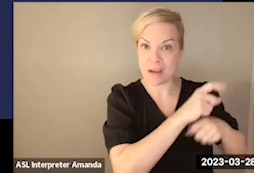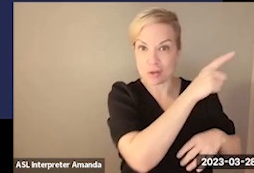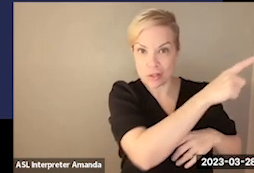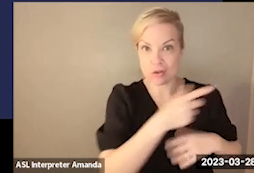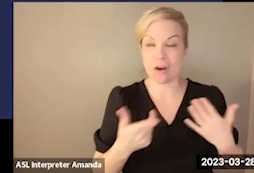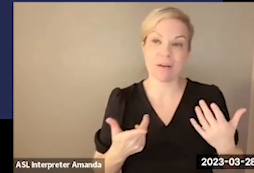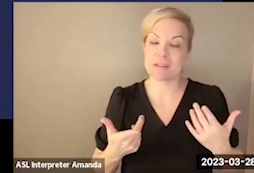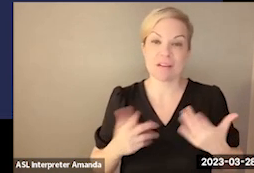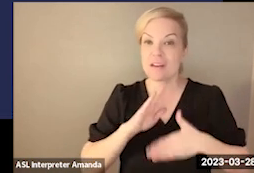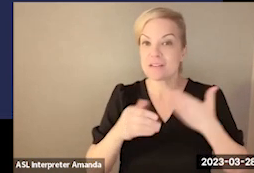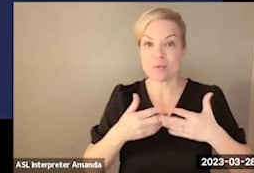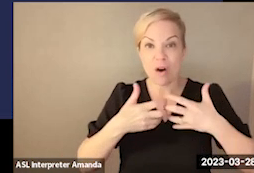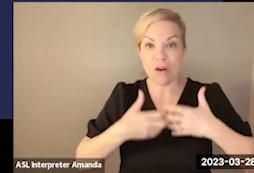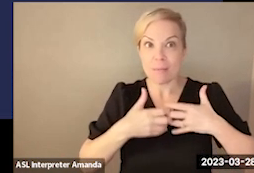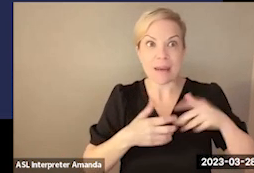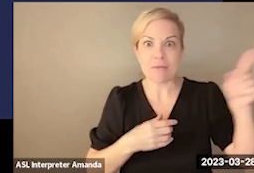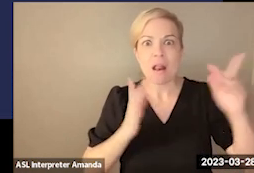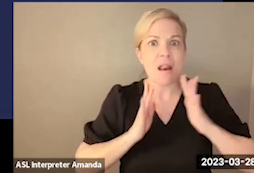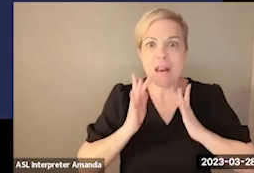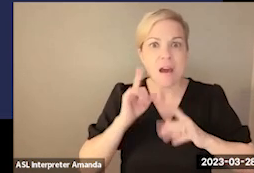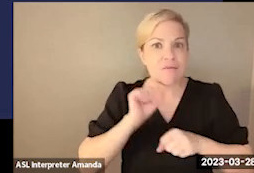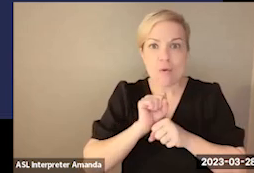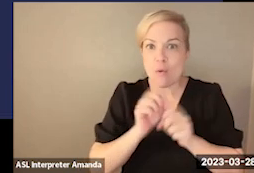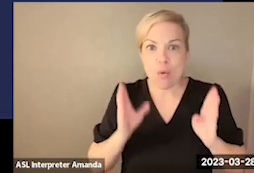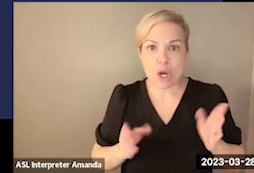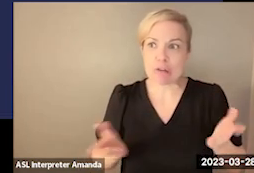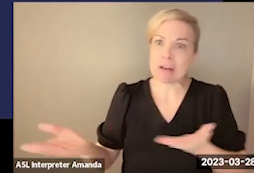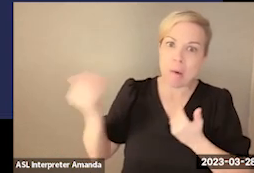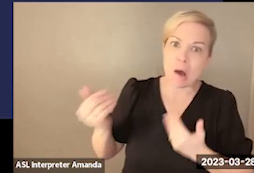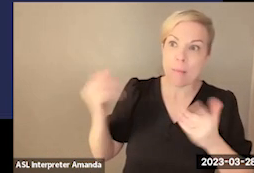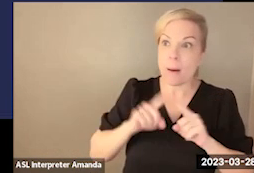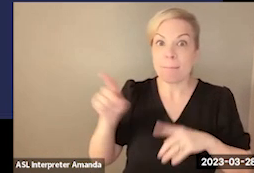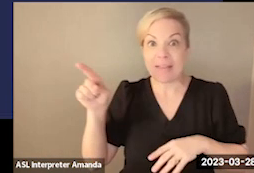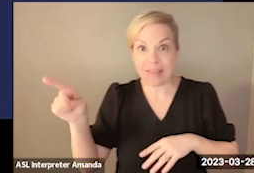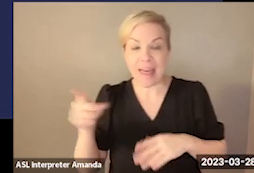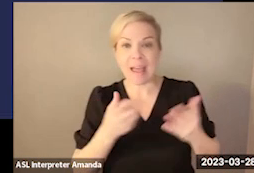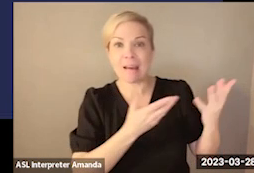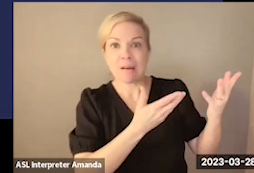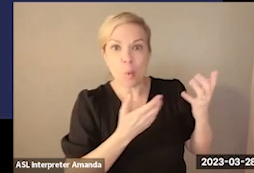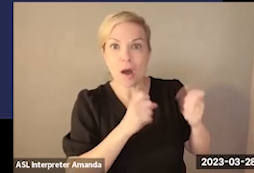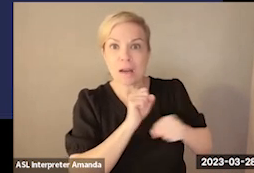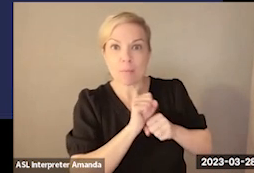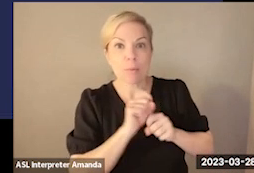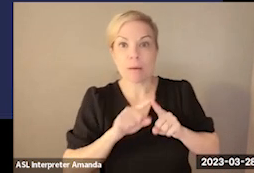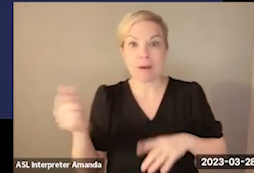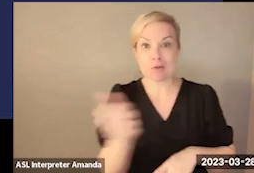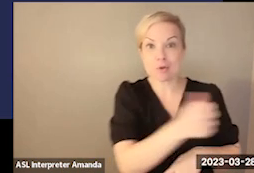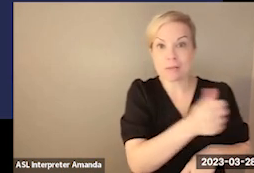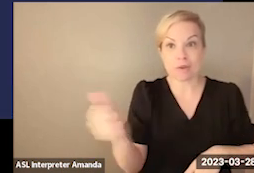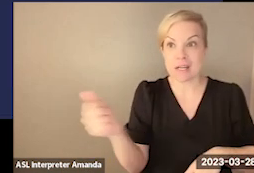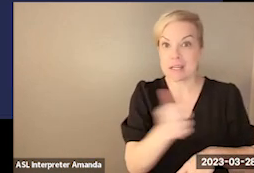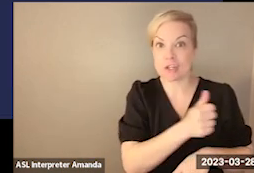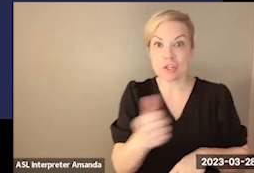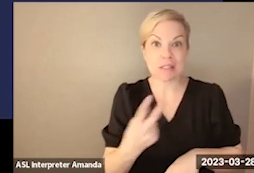Debbie Stine, Science & Technology Policy Academy: as desperate for workers. And I. We have workers who are desperate for employment. It's transportation, which is the barrier for that to occur.